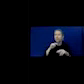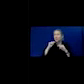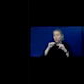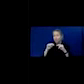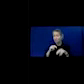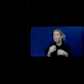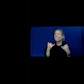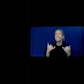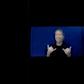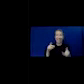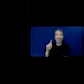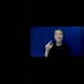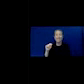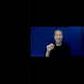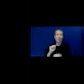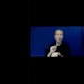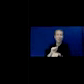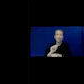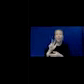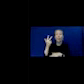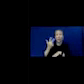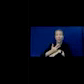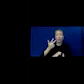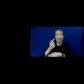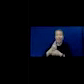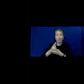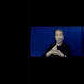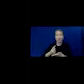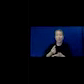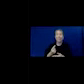days a week for a total of 11 hours. He is getting paid $8 an hour.